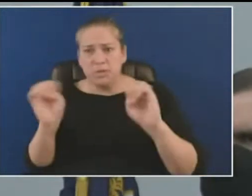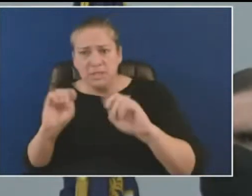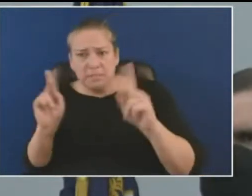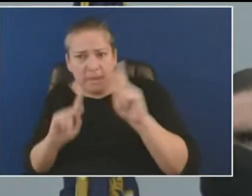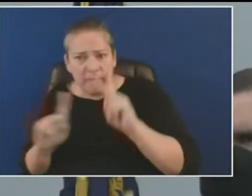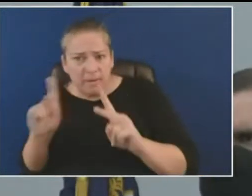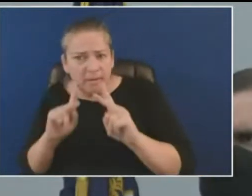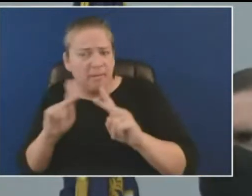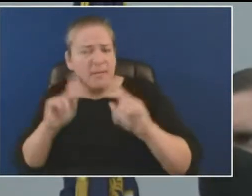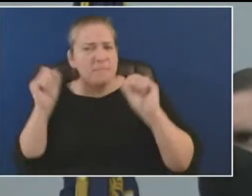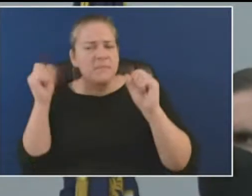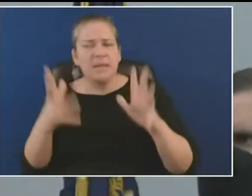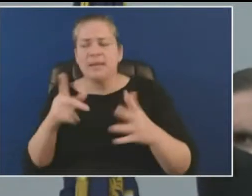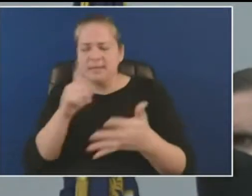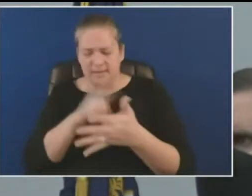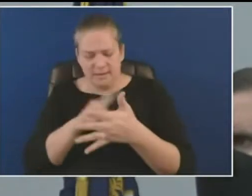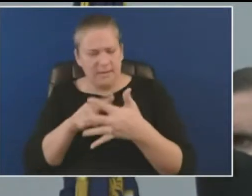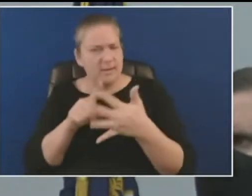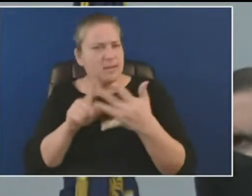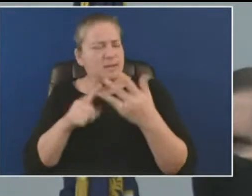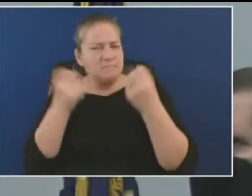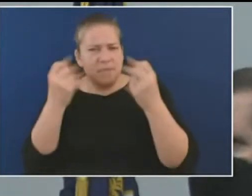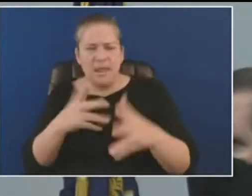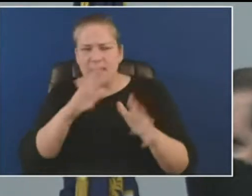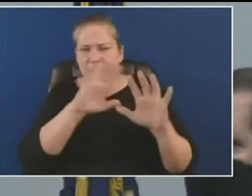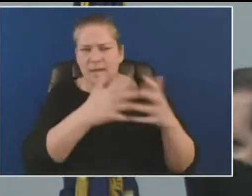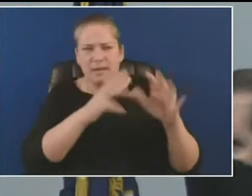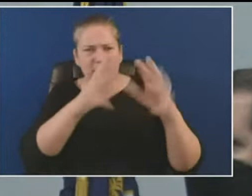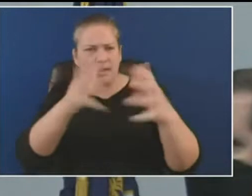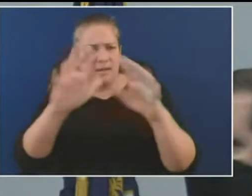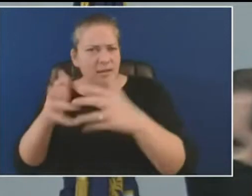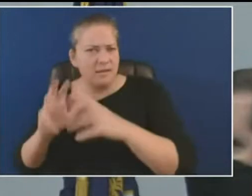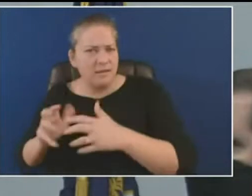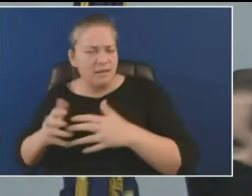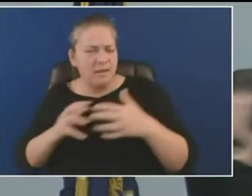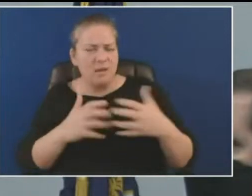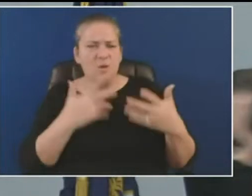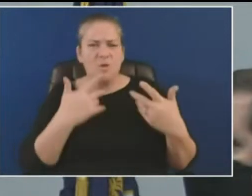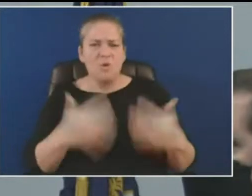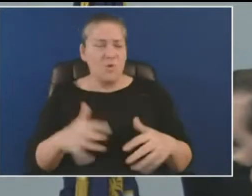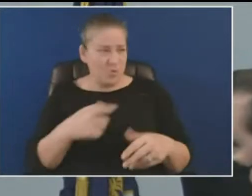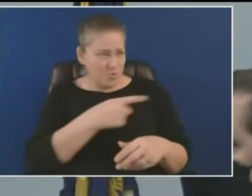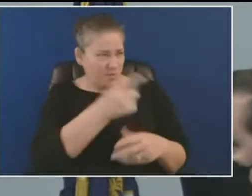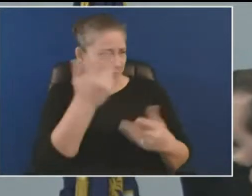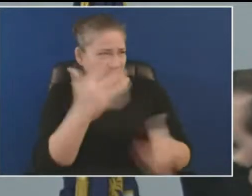and it is each of you all know as well or better than I. It is a partnership that we're